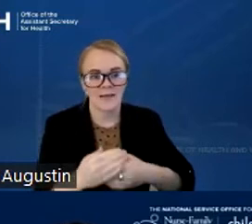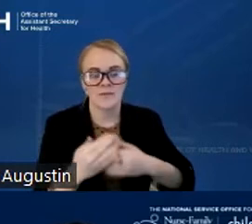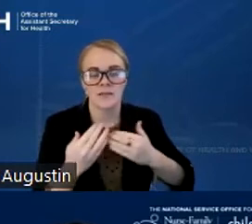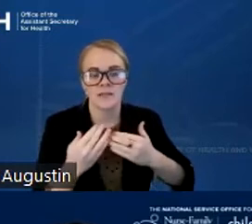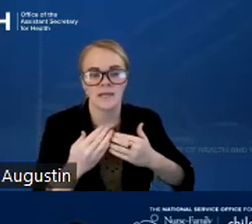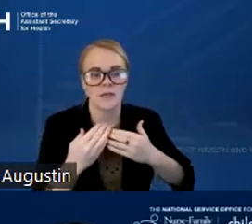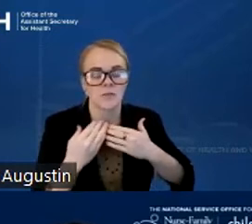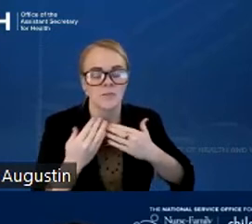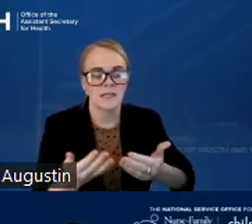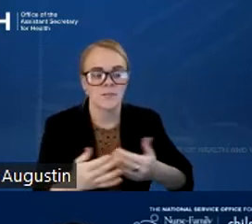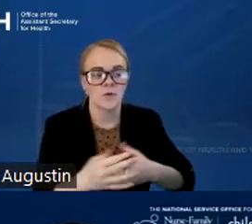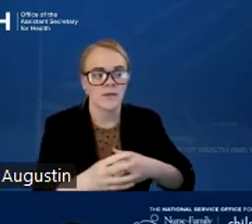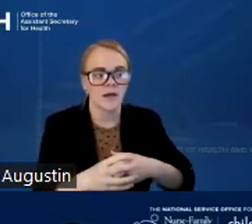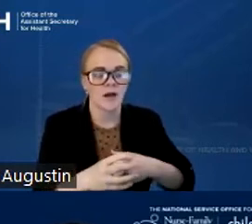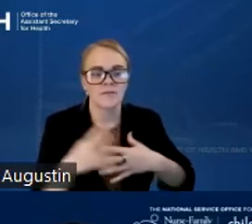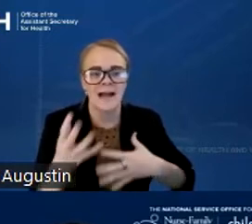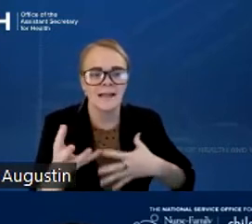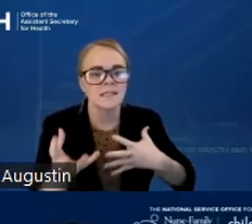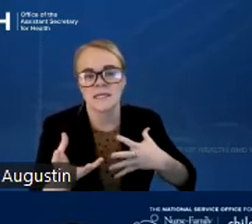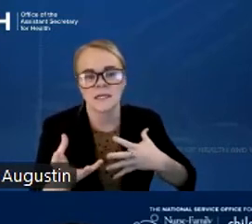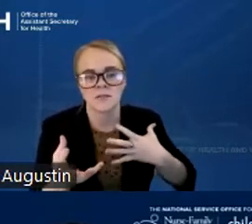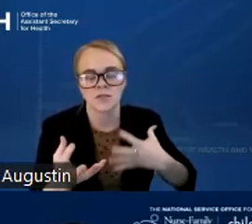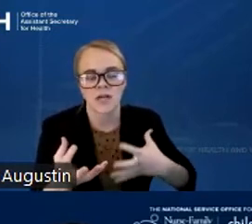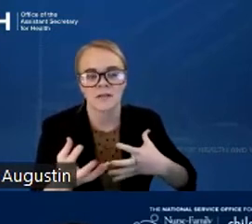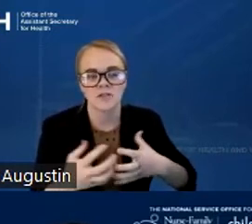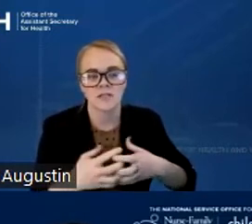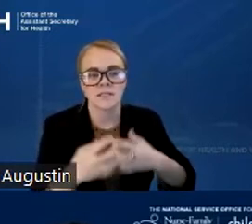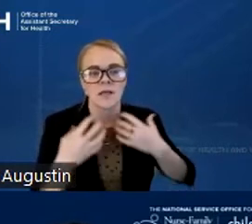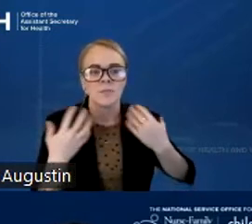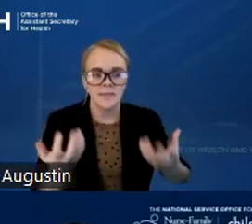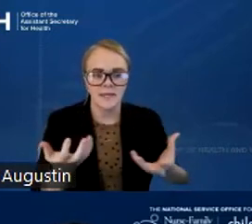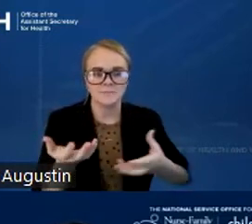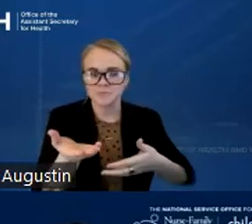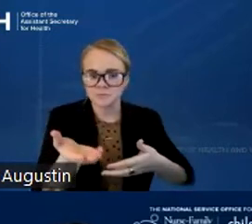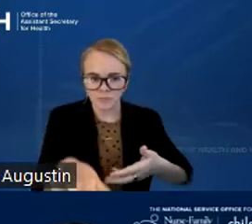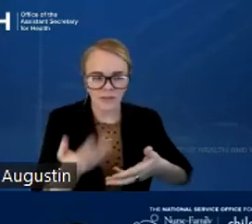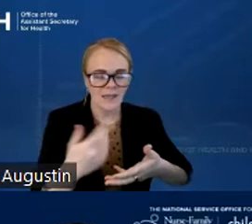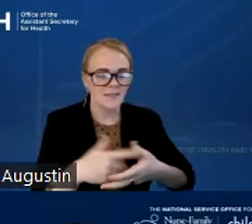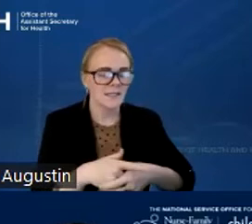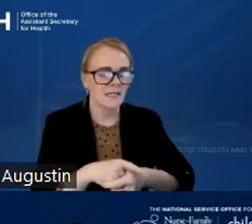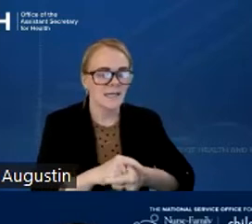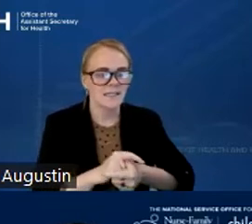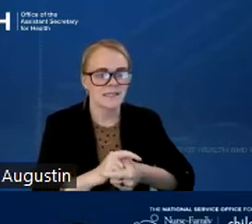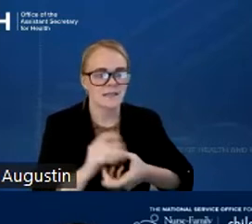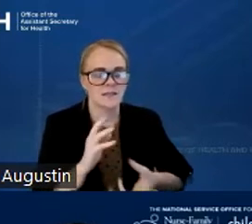that they have and meeting them where they are and validating those challenges. But then I think, like Nellie said,